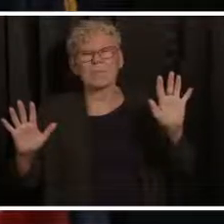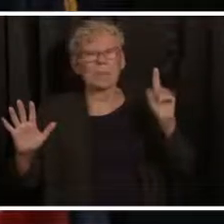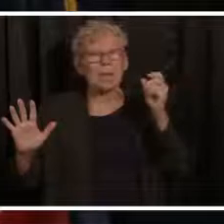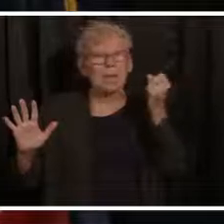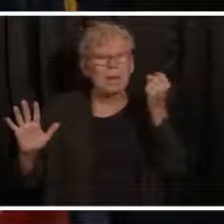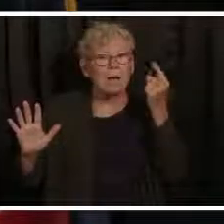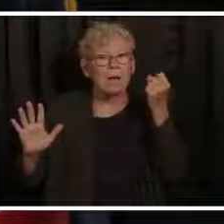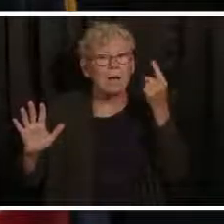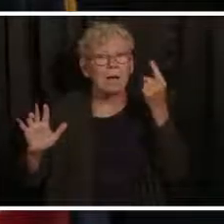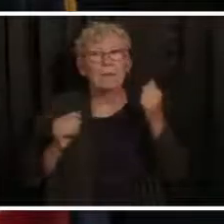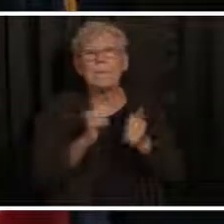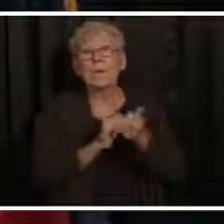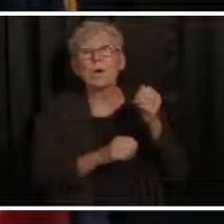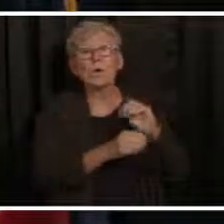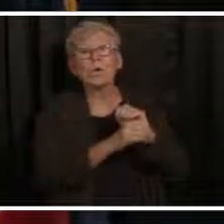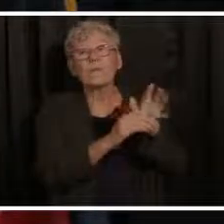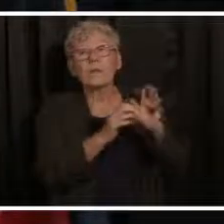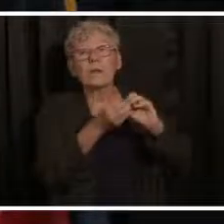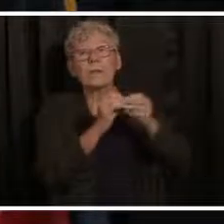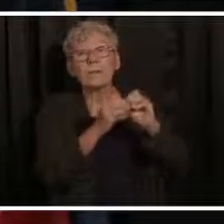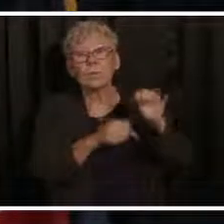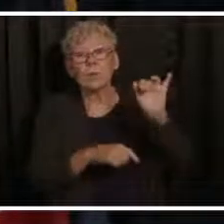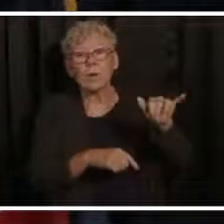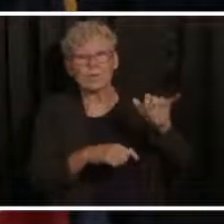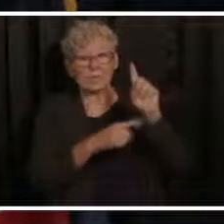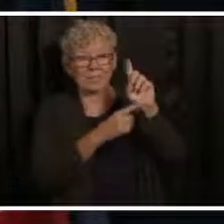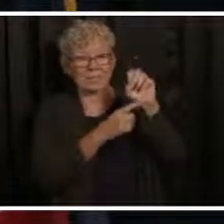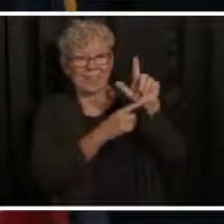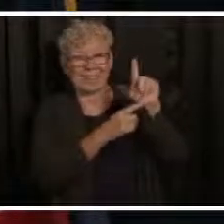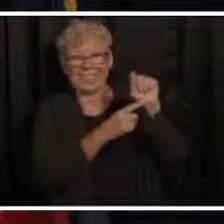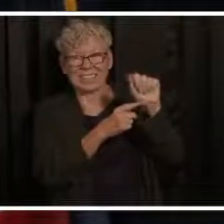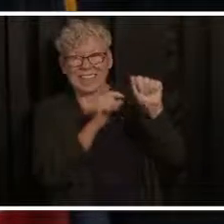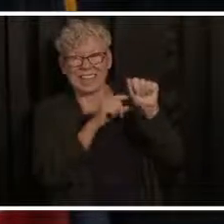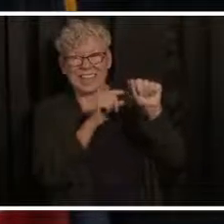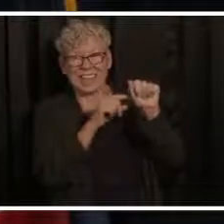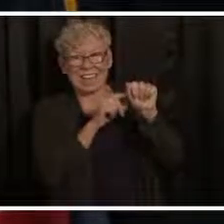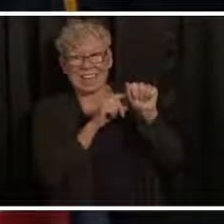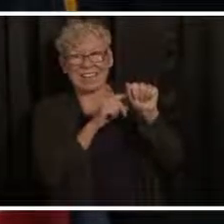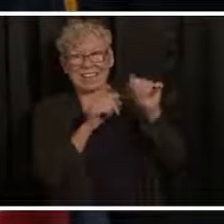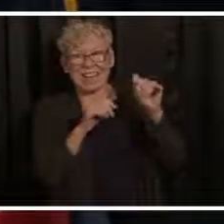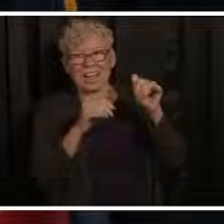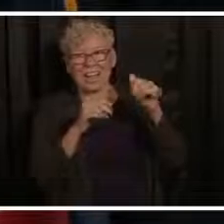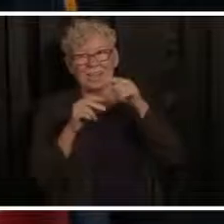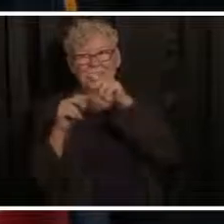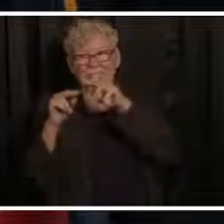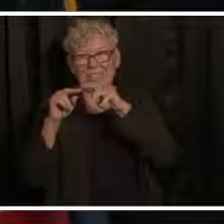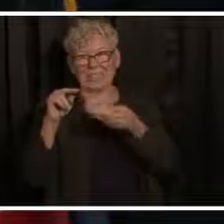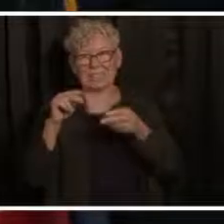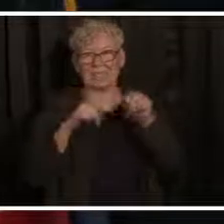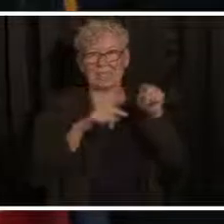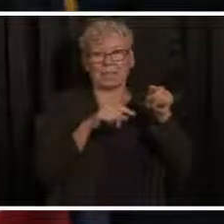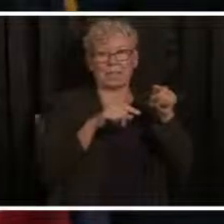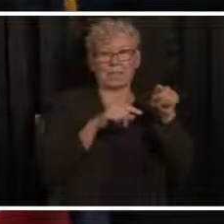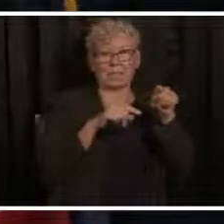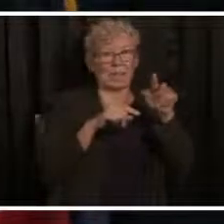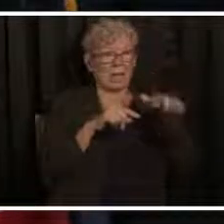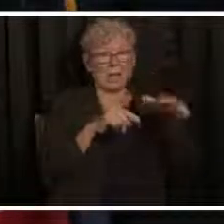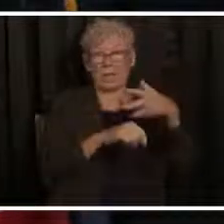Colorado. That means that unvaccinated Coloradans are still at very high risk and of course, I every unvaccinated